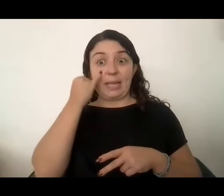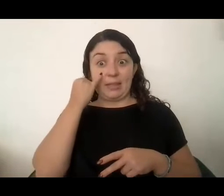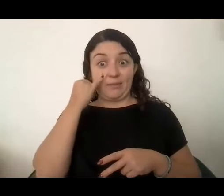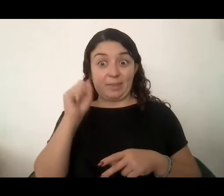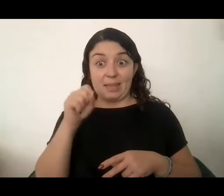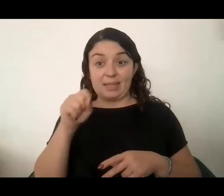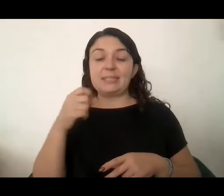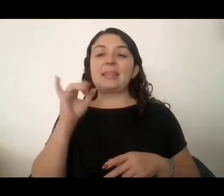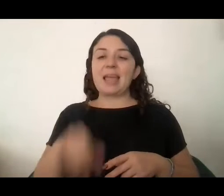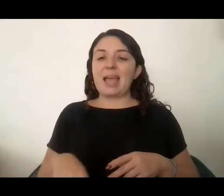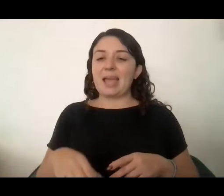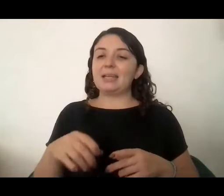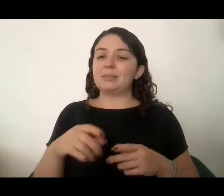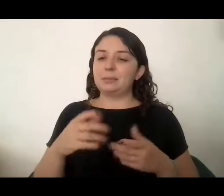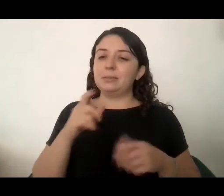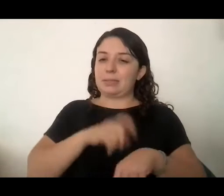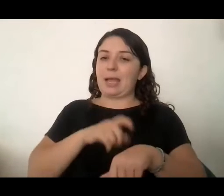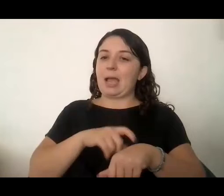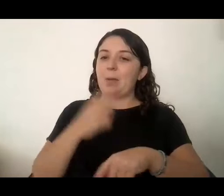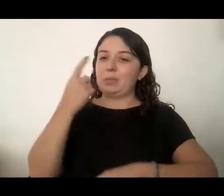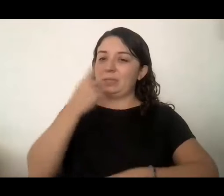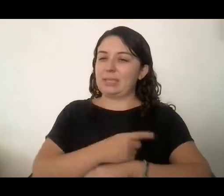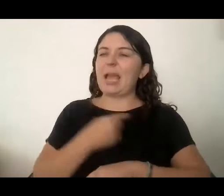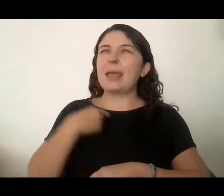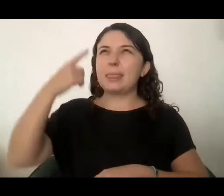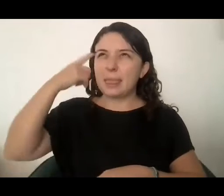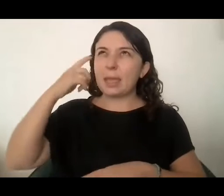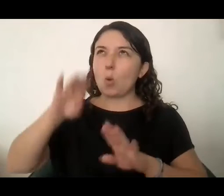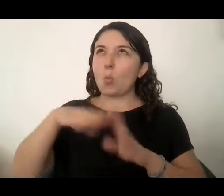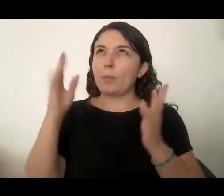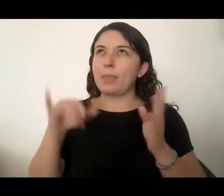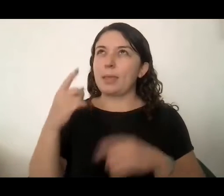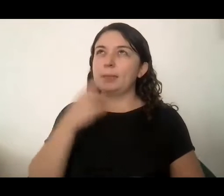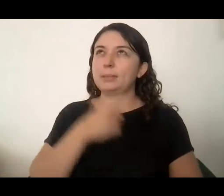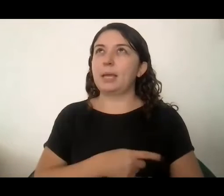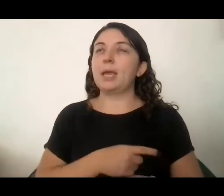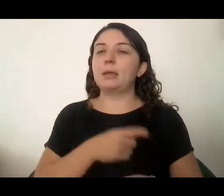offering and marketing services is when I think the business opened. And you can just sort of